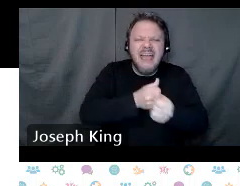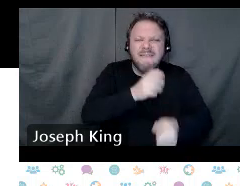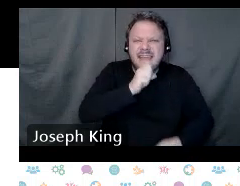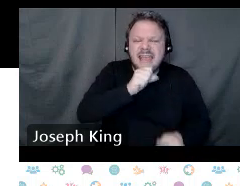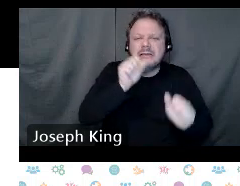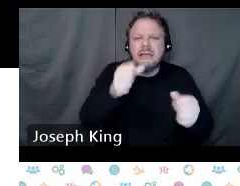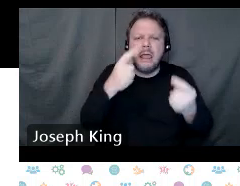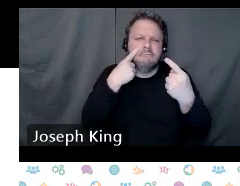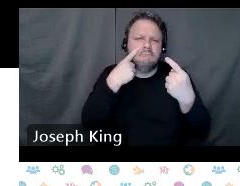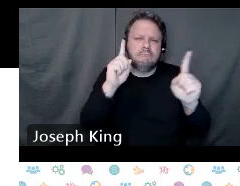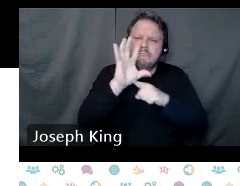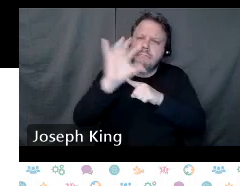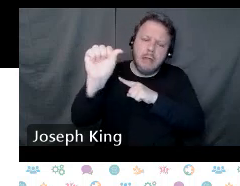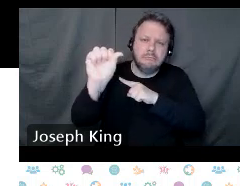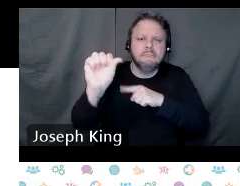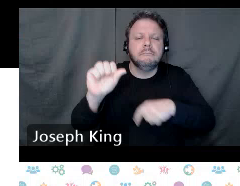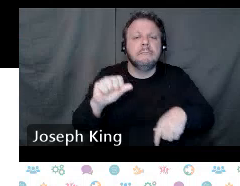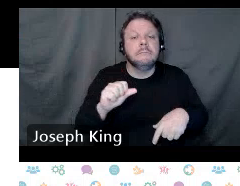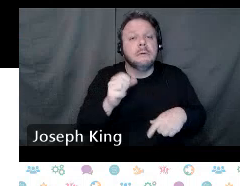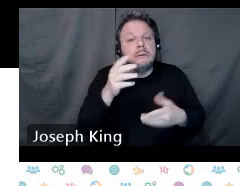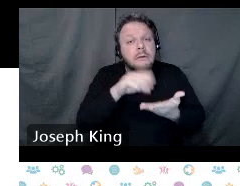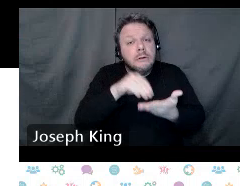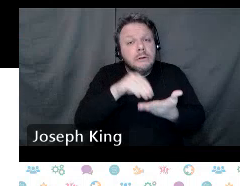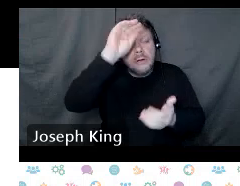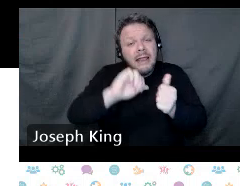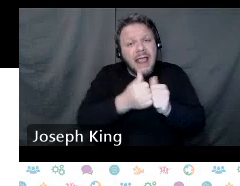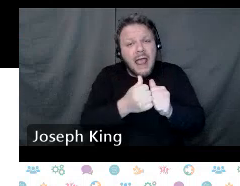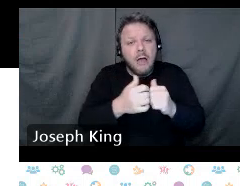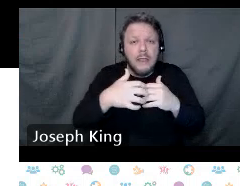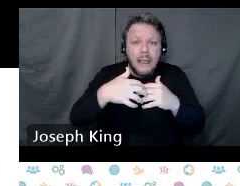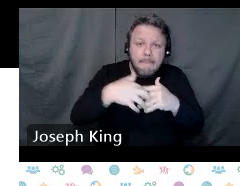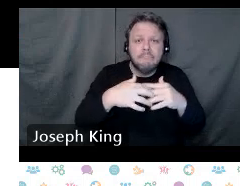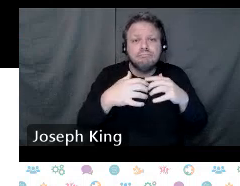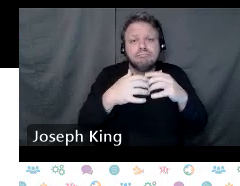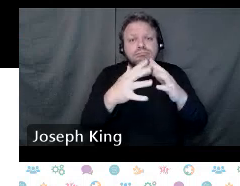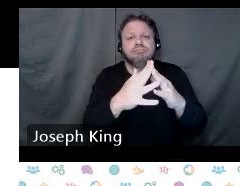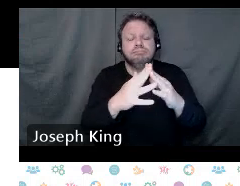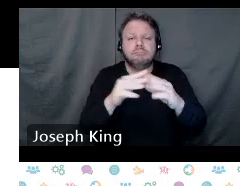age can thrive. Learn how implementation subgroups are leading the charge.